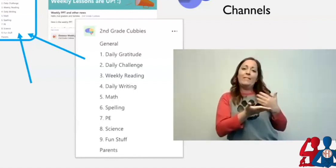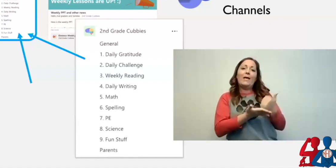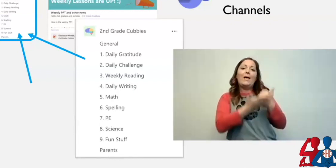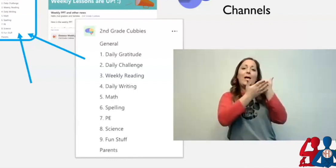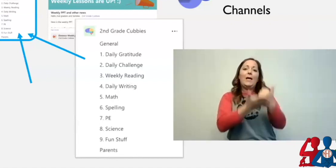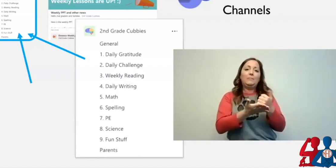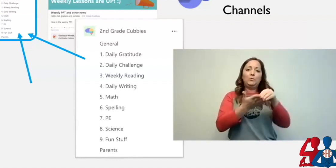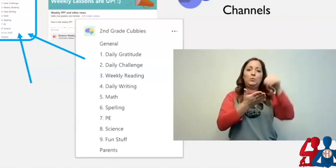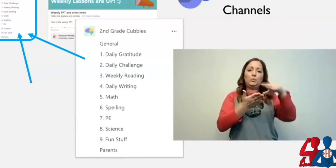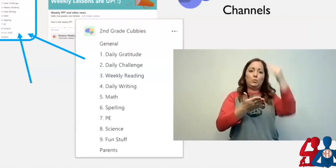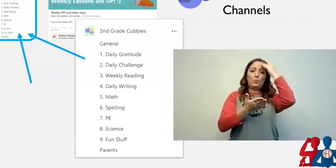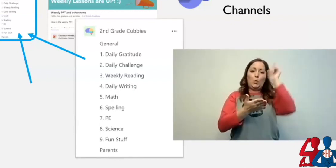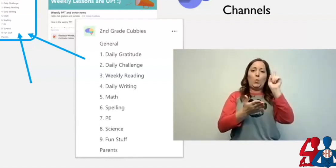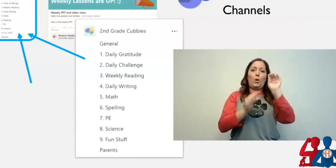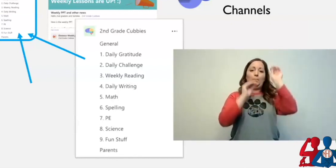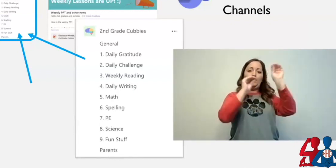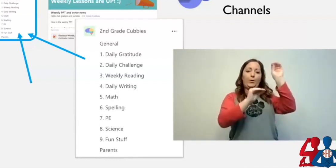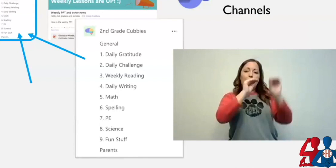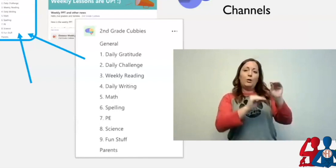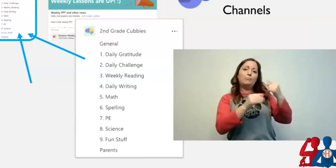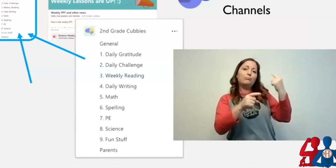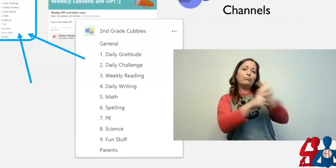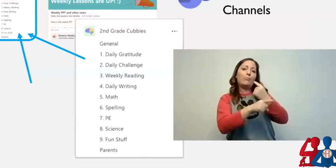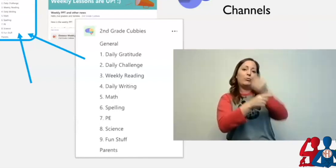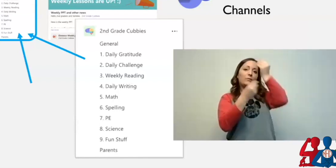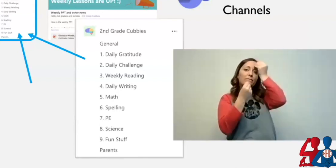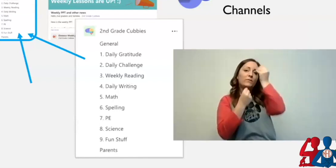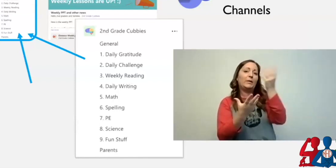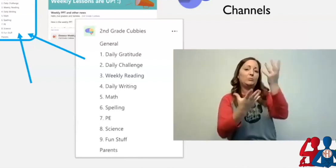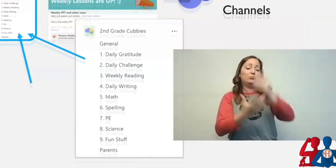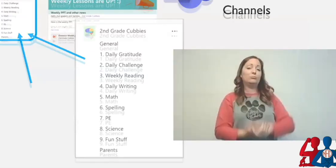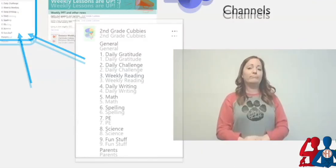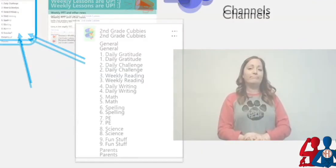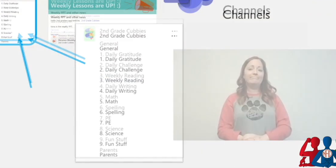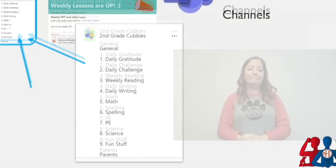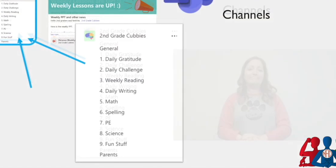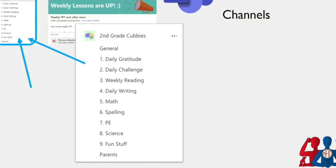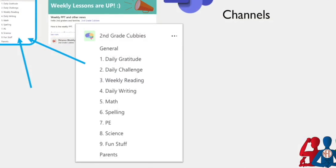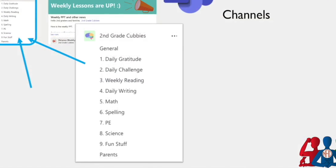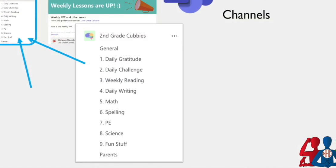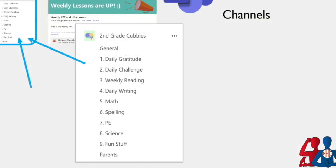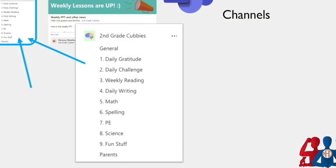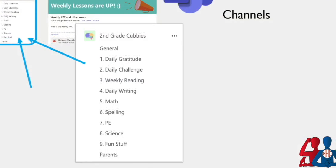It was easy to overlook some things that may have been posted there.